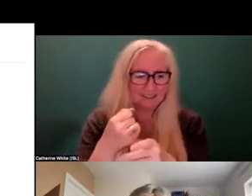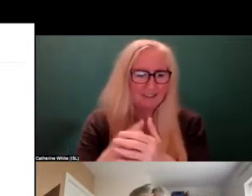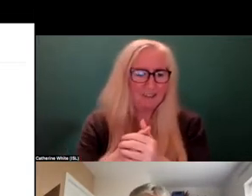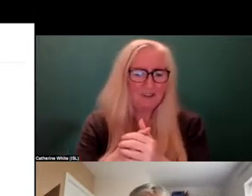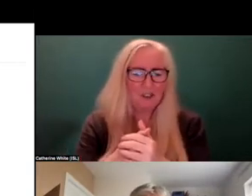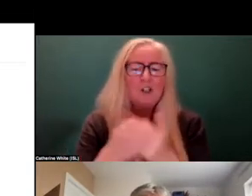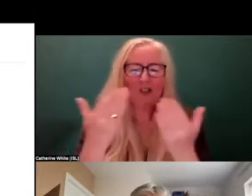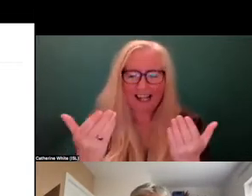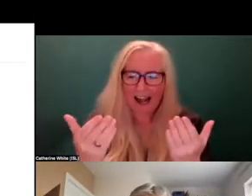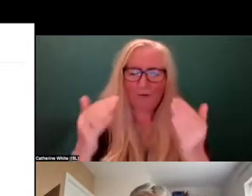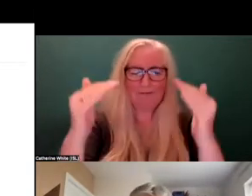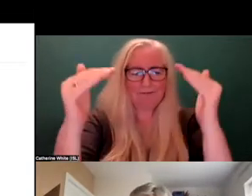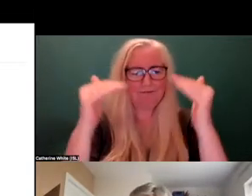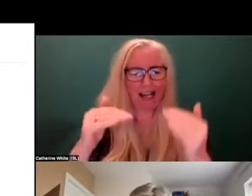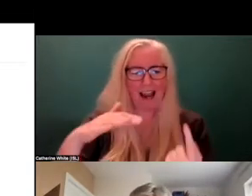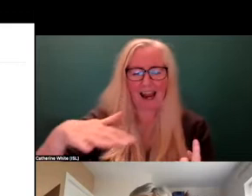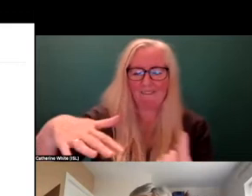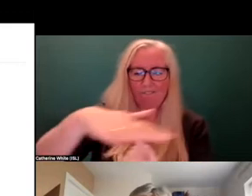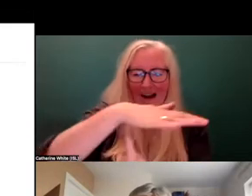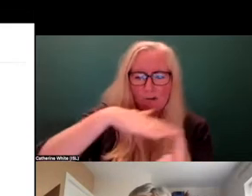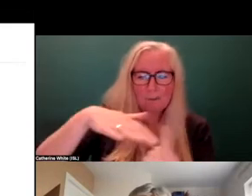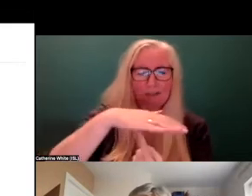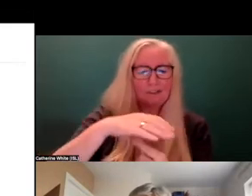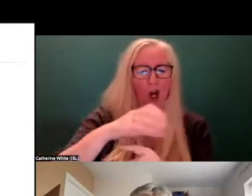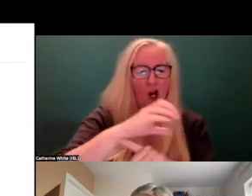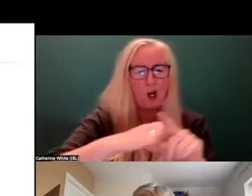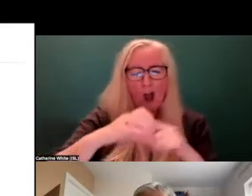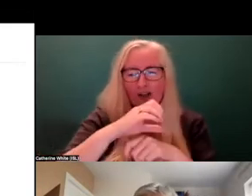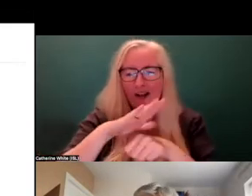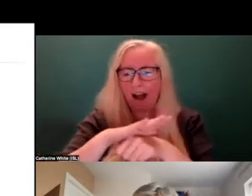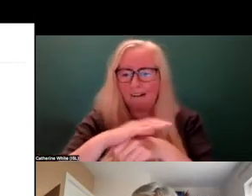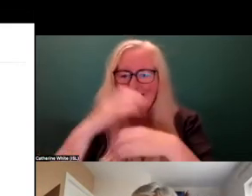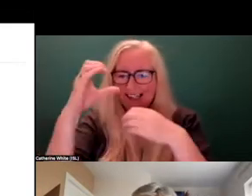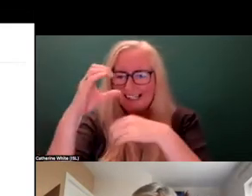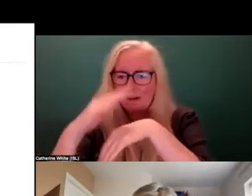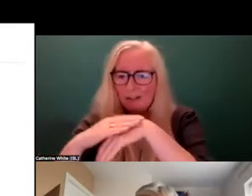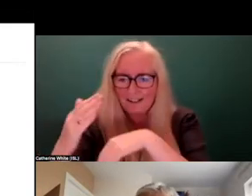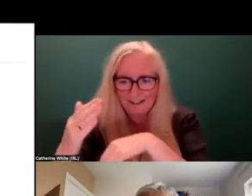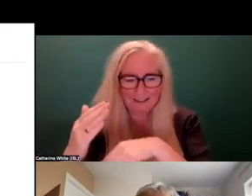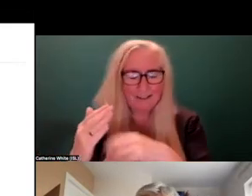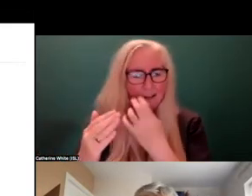So coming on to environments and a culture of caring, I think what makes